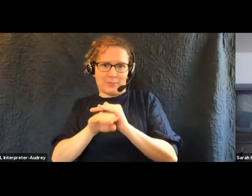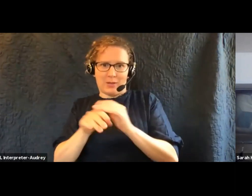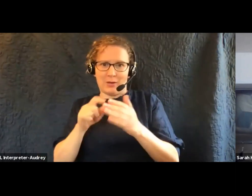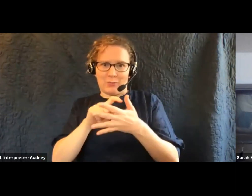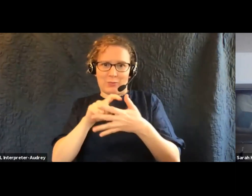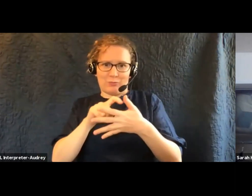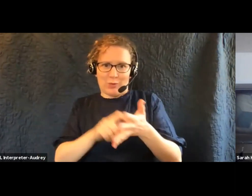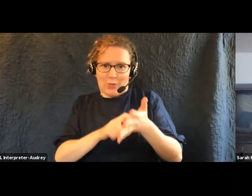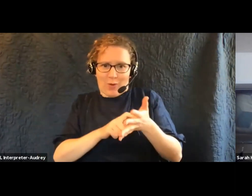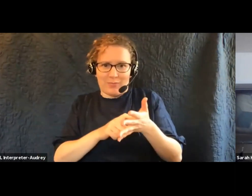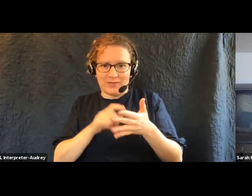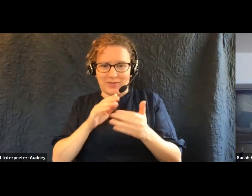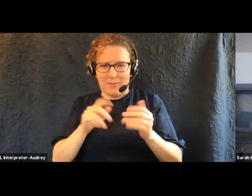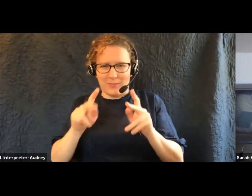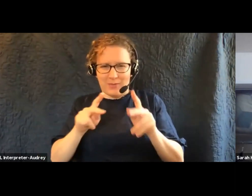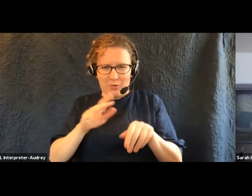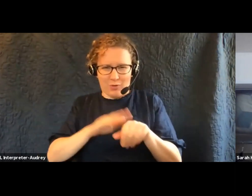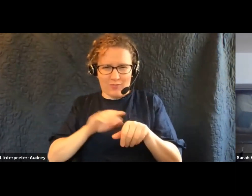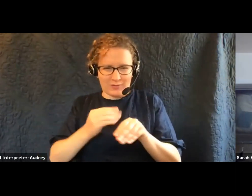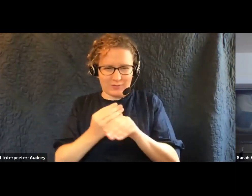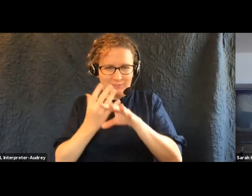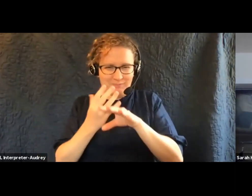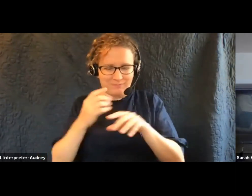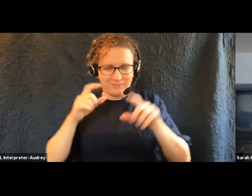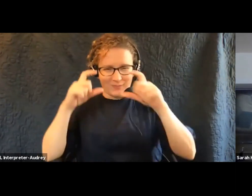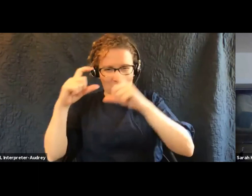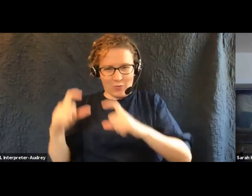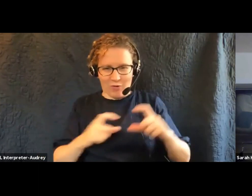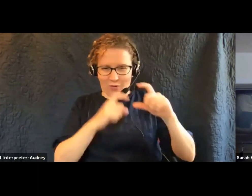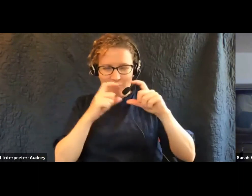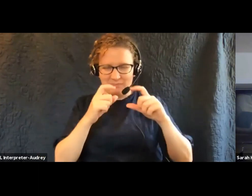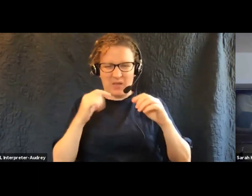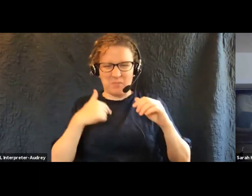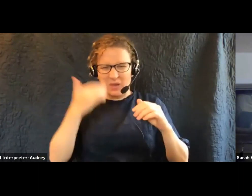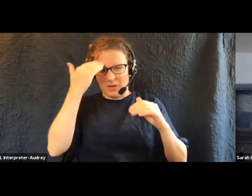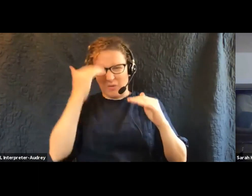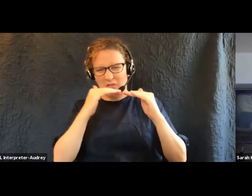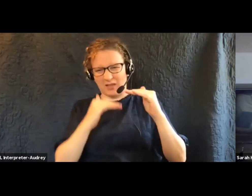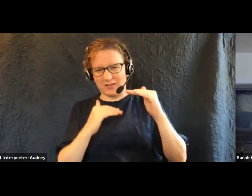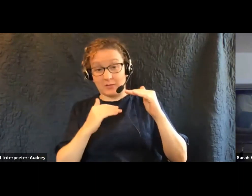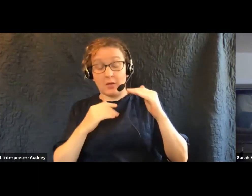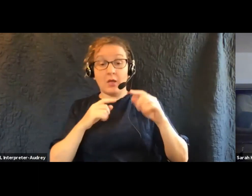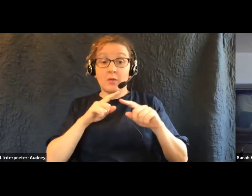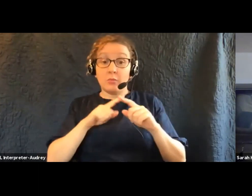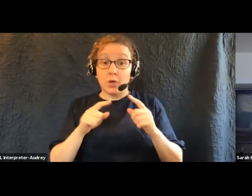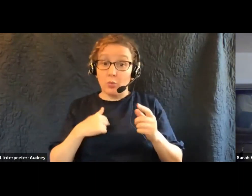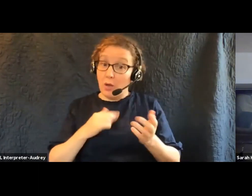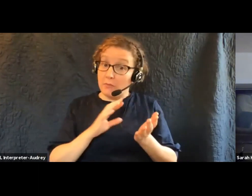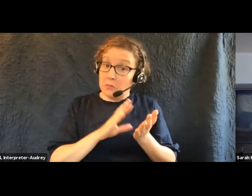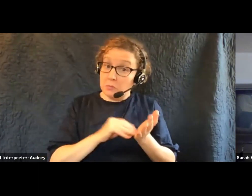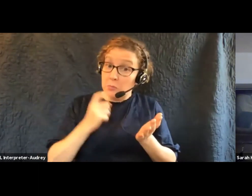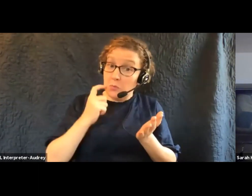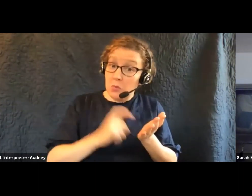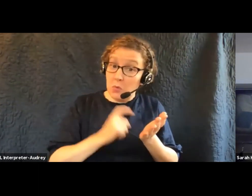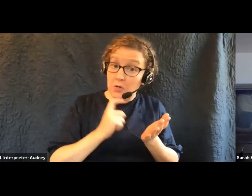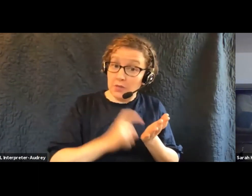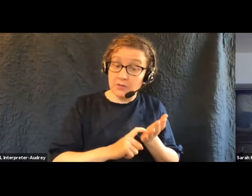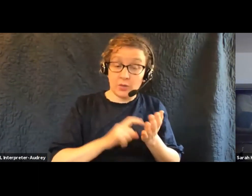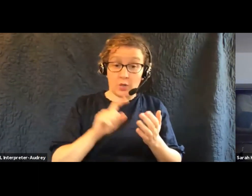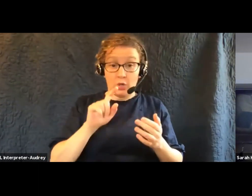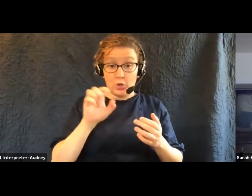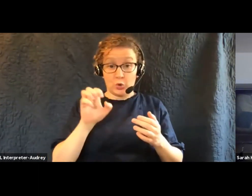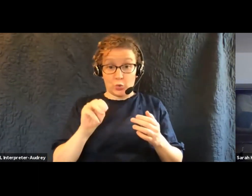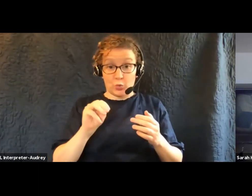call but what I've been learning is that the different types of Zoom subscriptions really